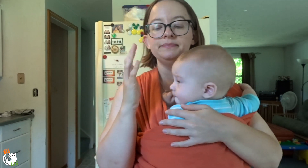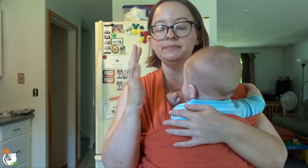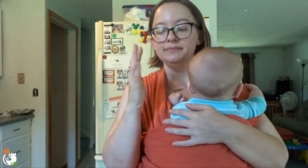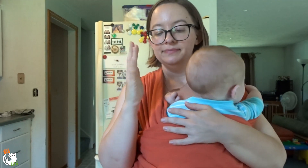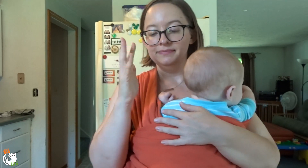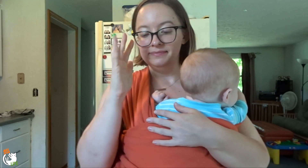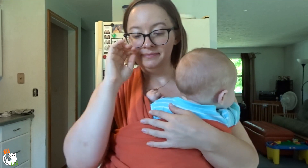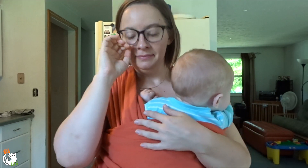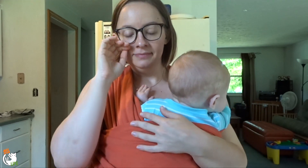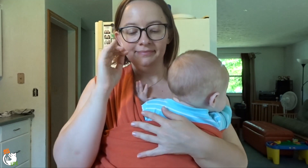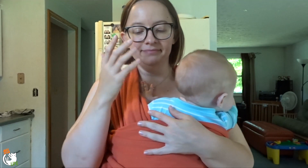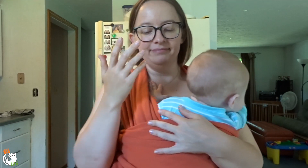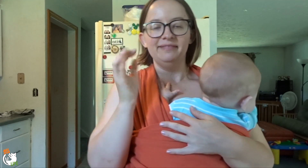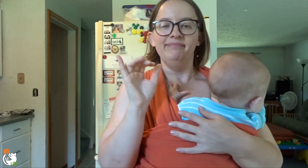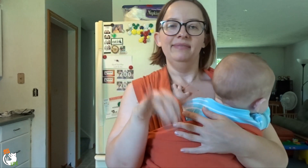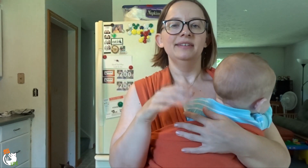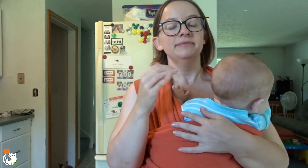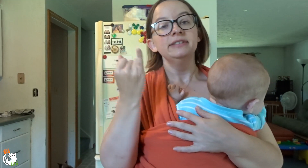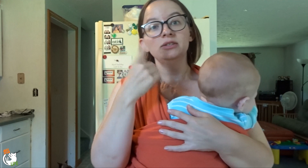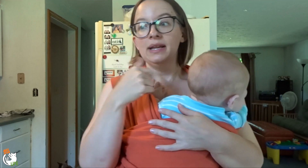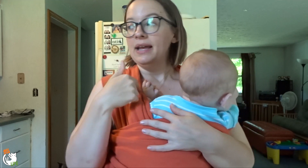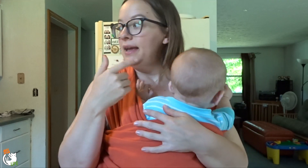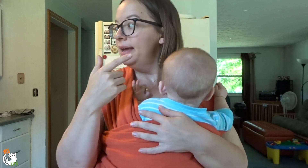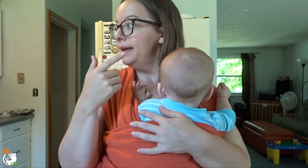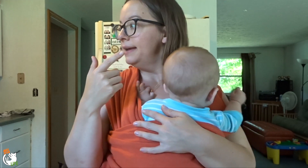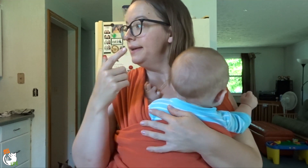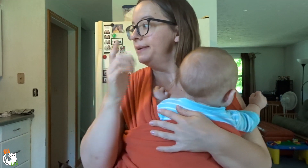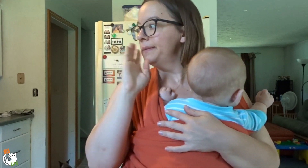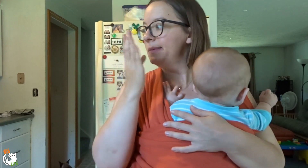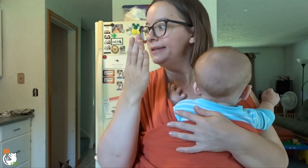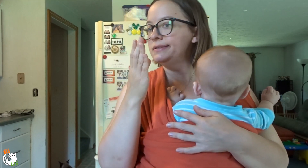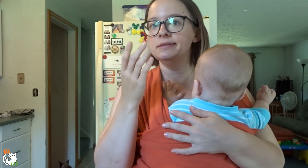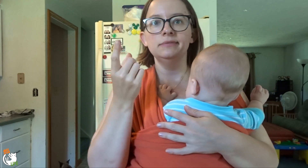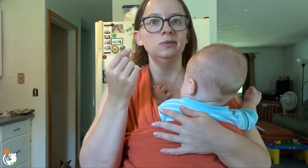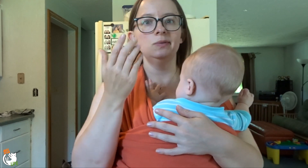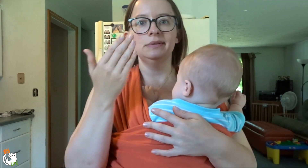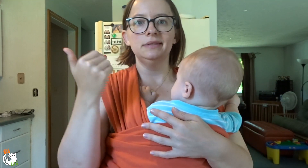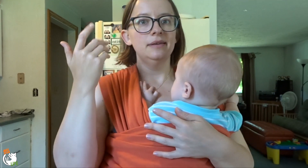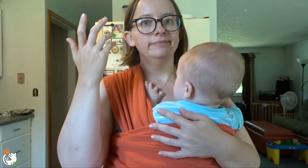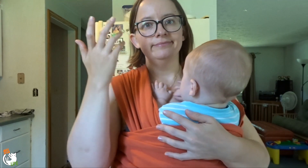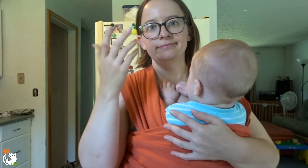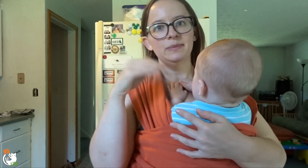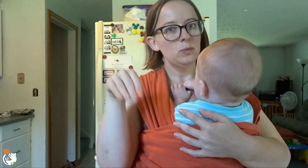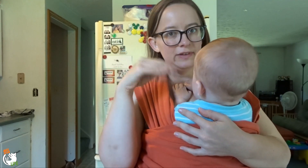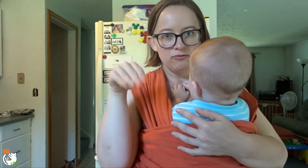So... uh... So that was that and today I'm going to